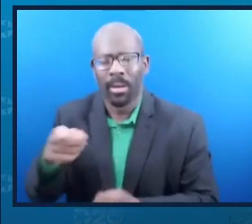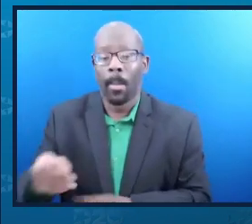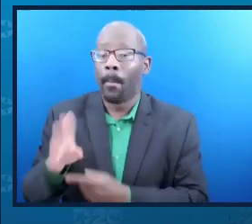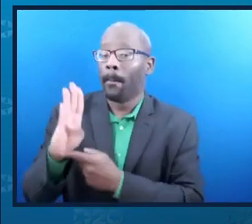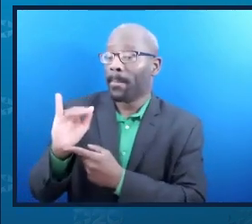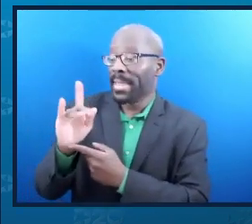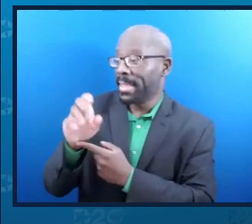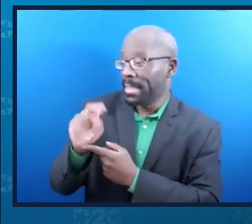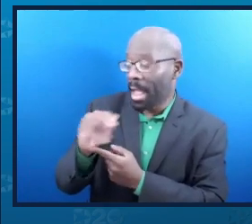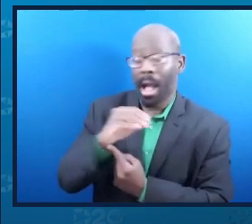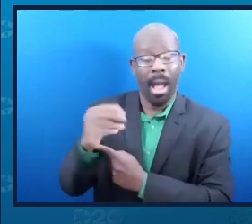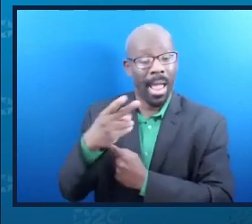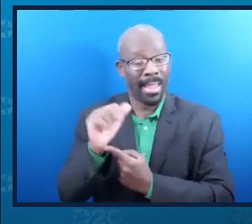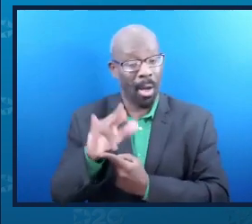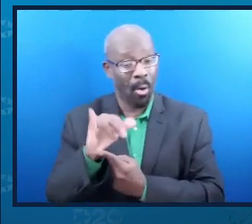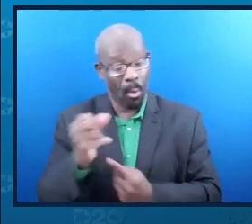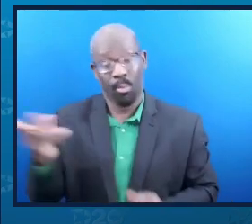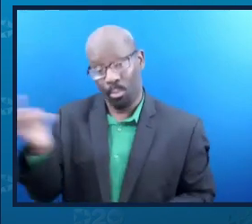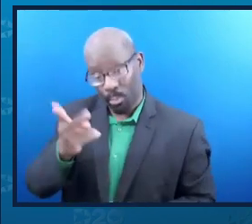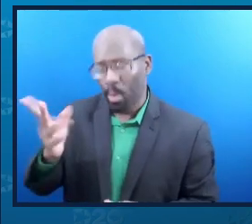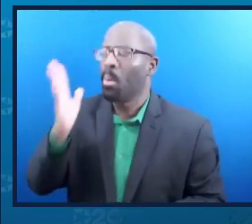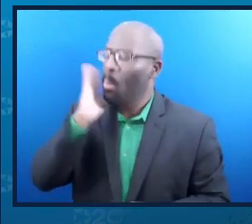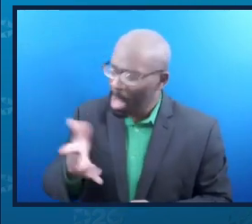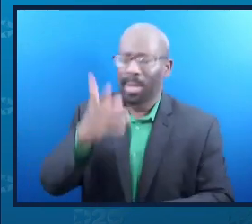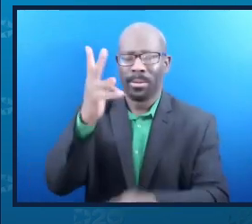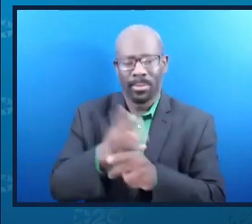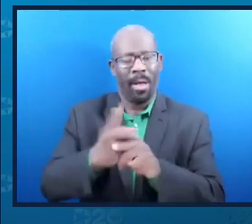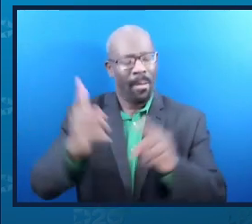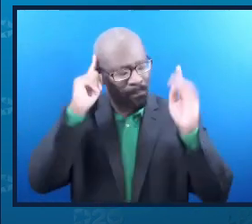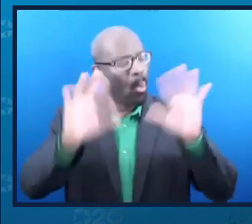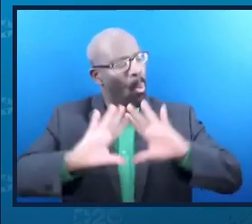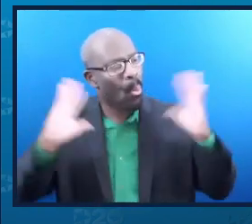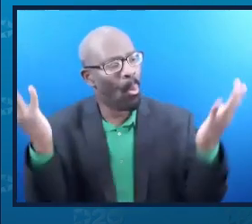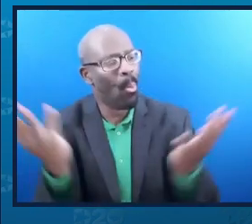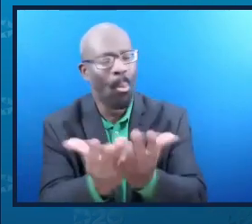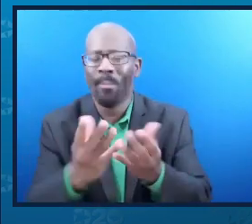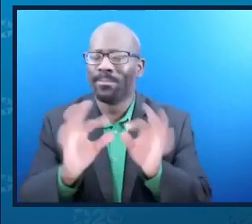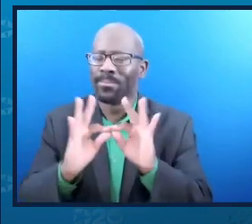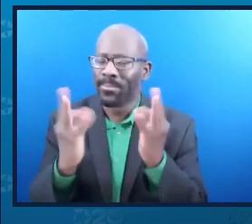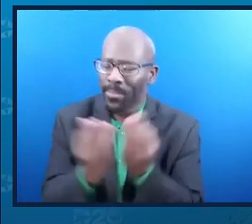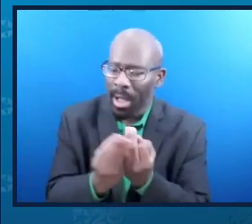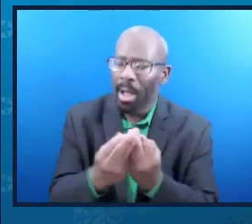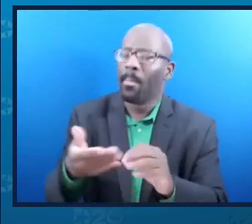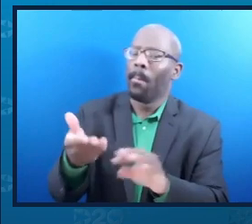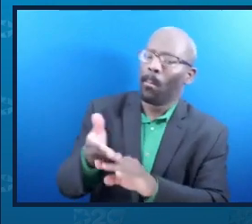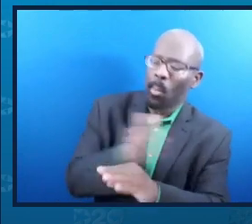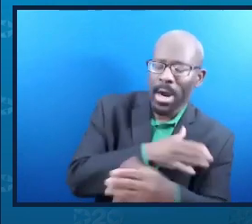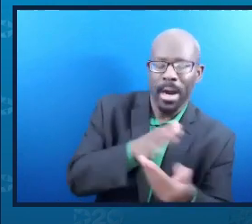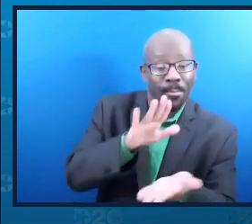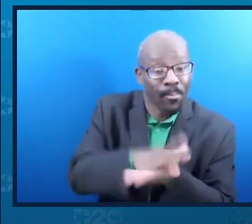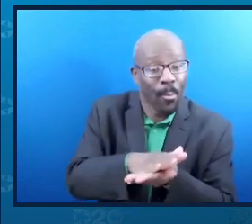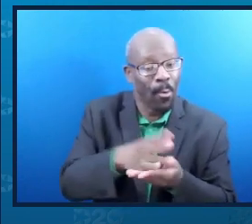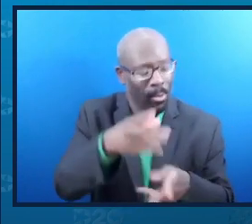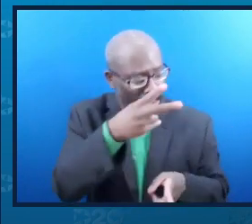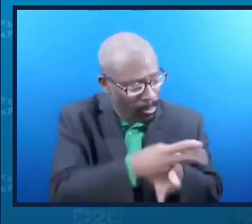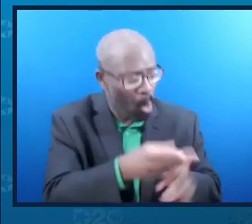INFRASTRUCTURE OF THIS COUNTRY, IT IS INFRASTRUCTURE FOR